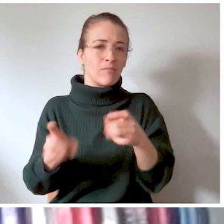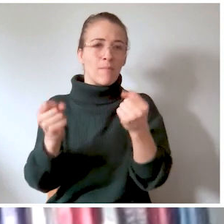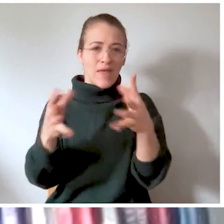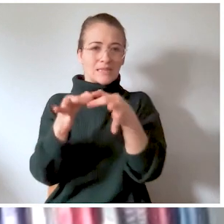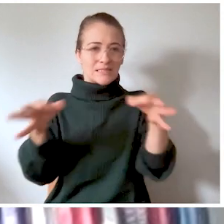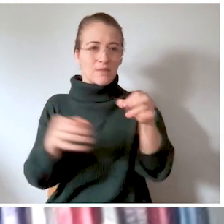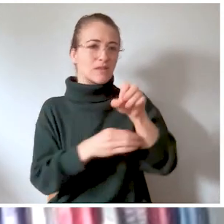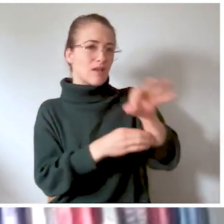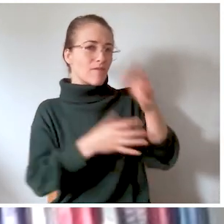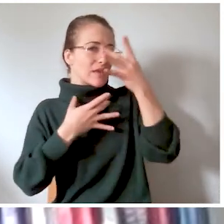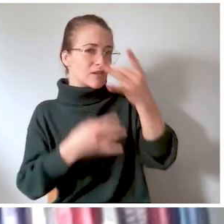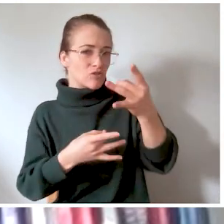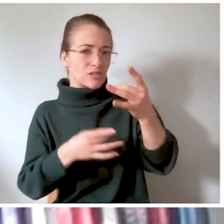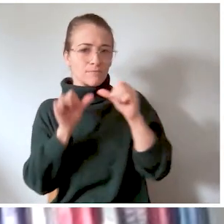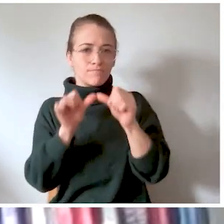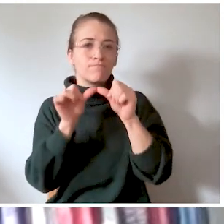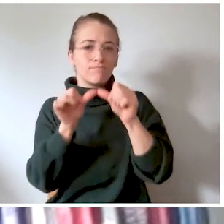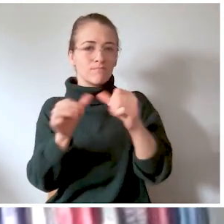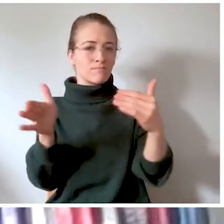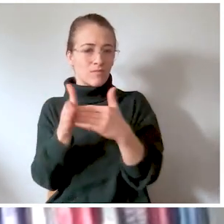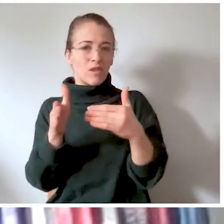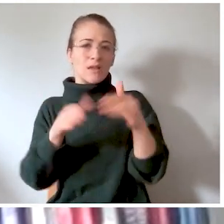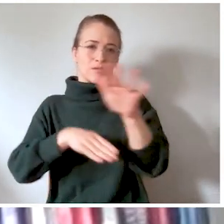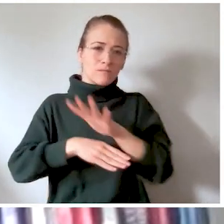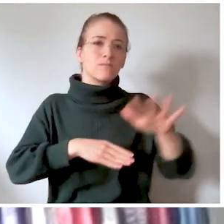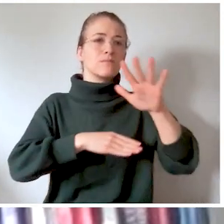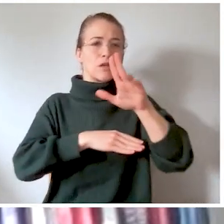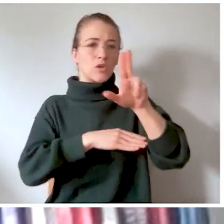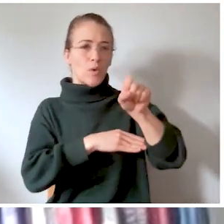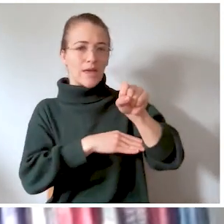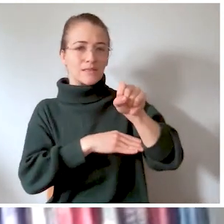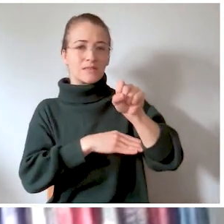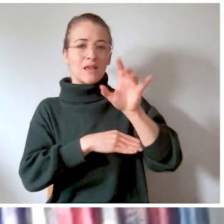in ongoing litigation across the country to say that this is our interpretation,